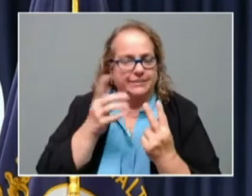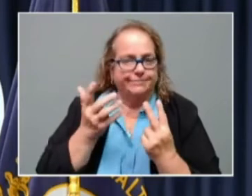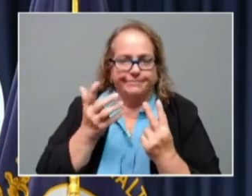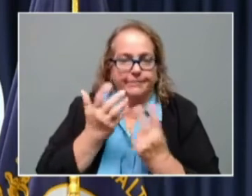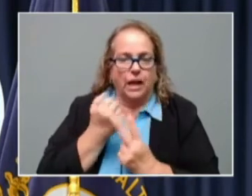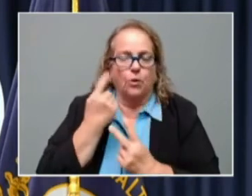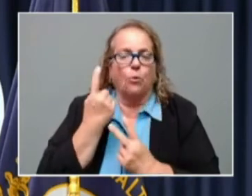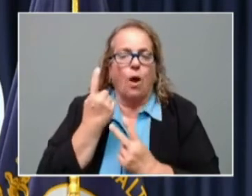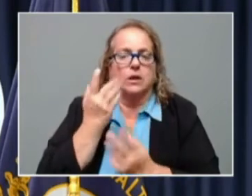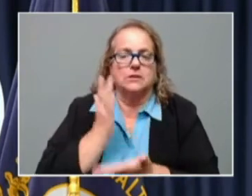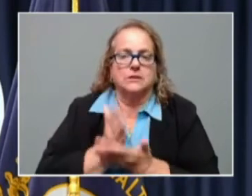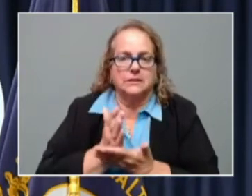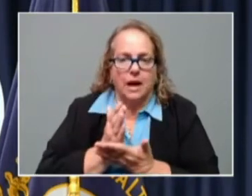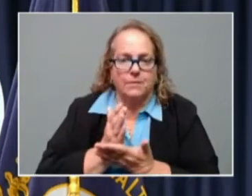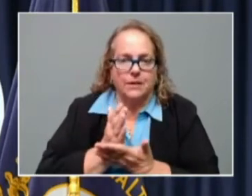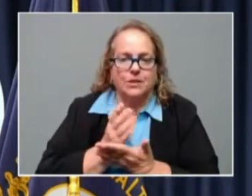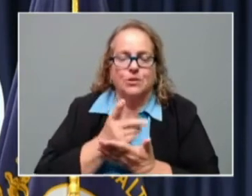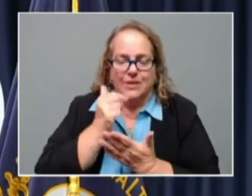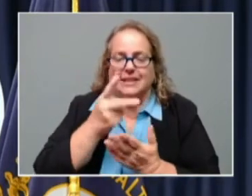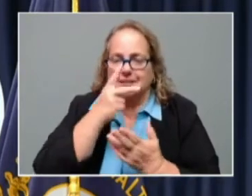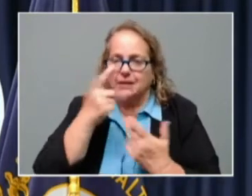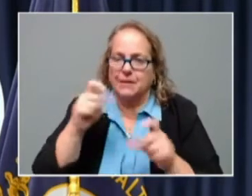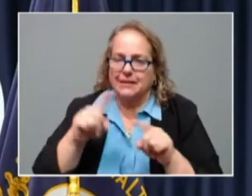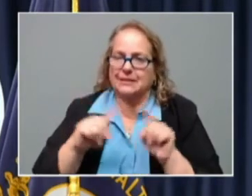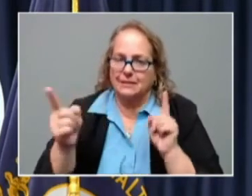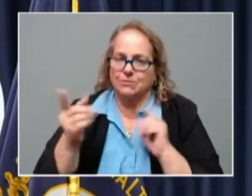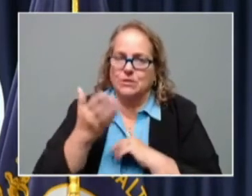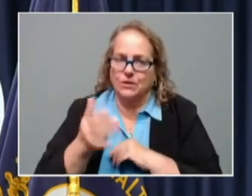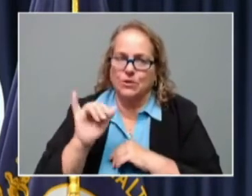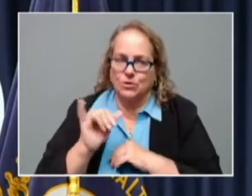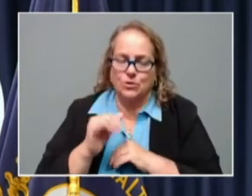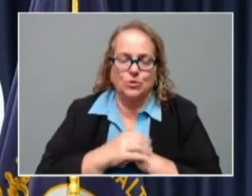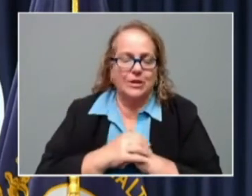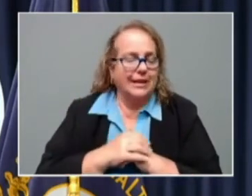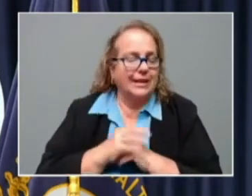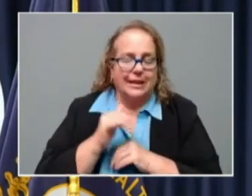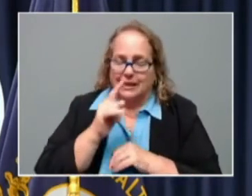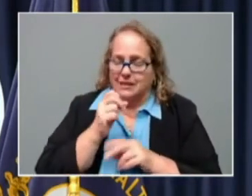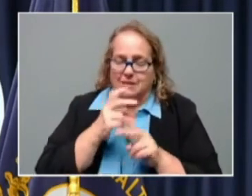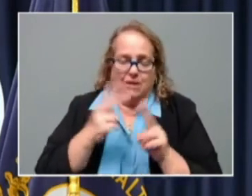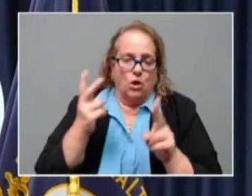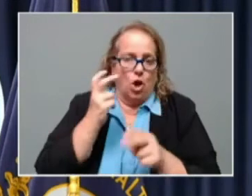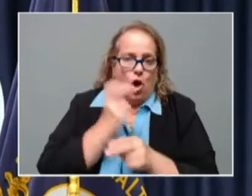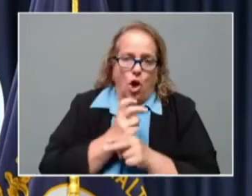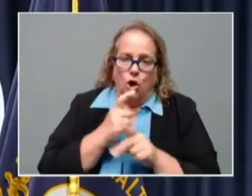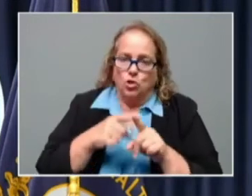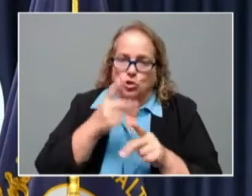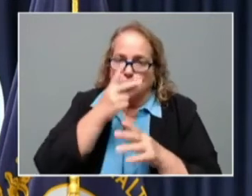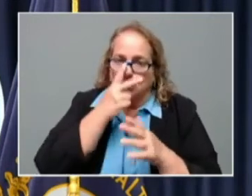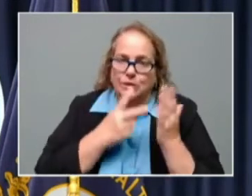there. Um uh It is really hard to predict. Uh COVID And the variants that